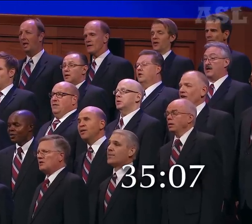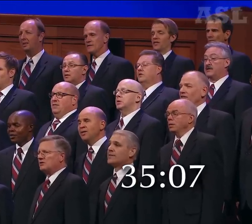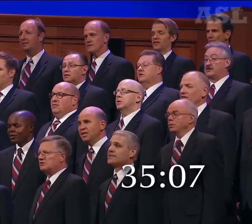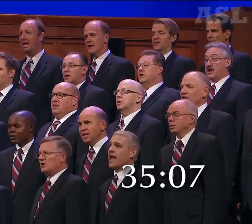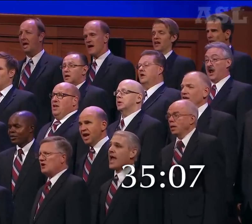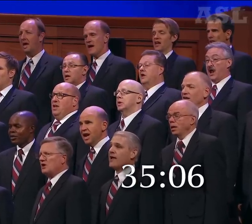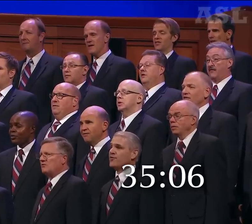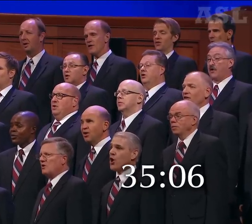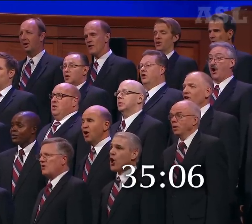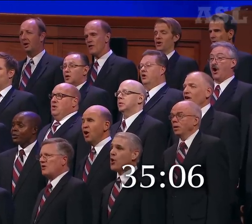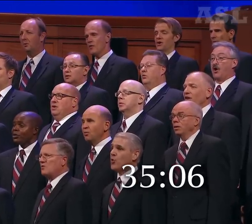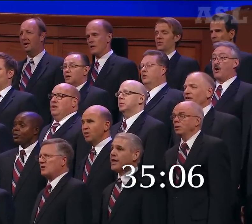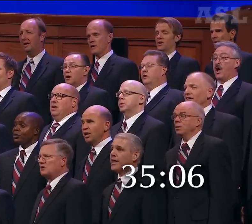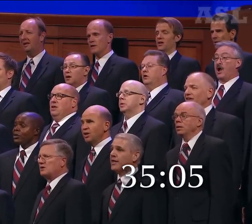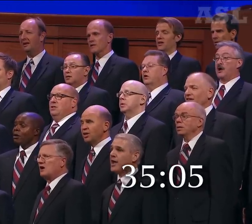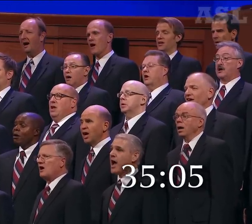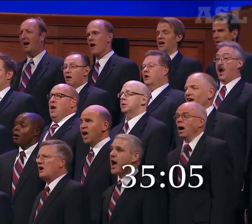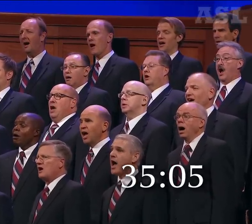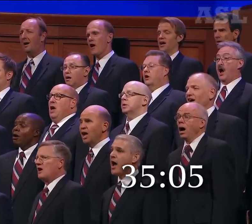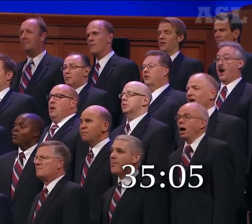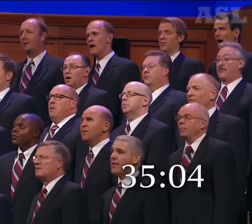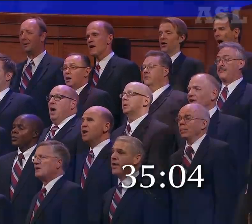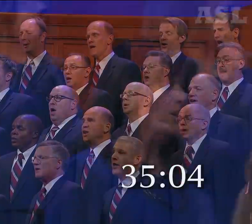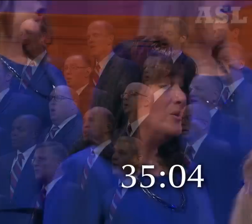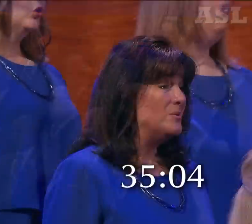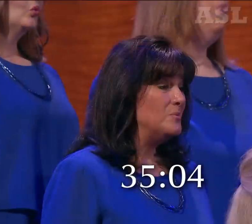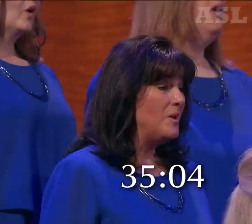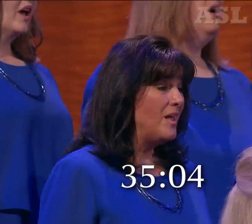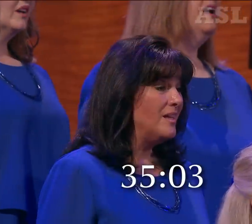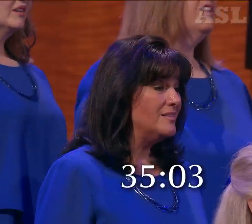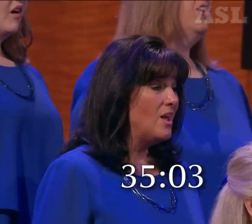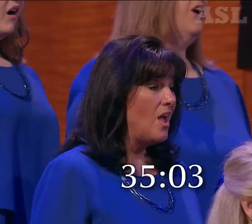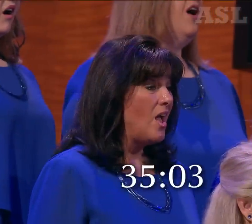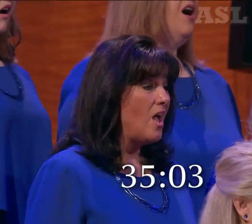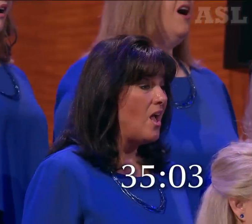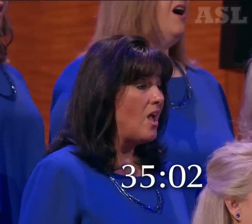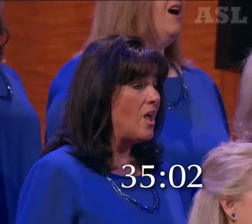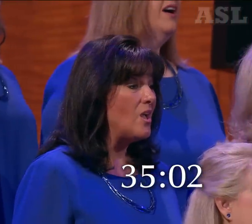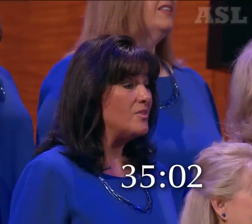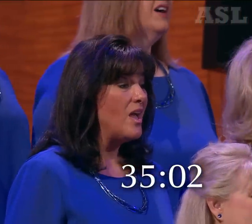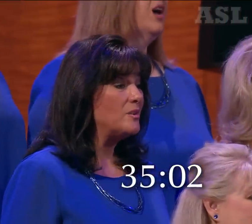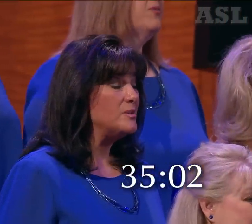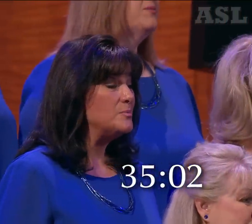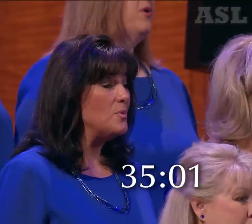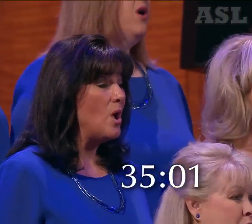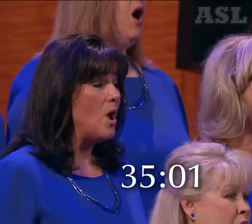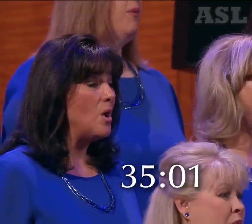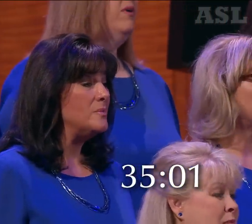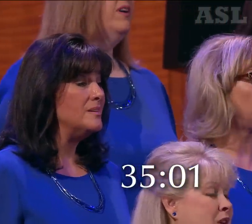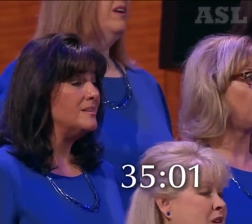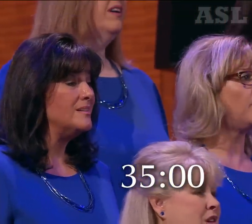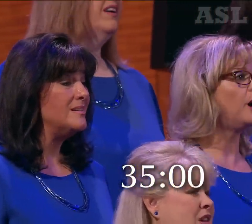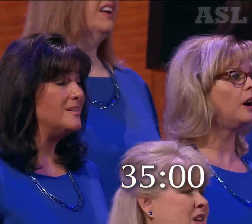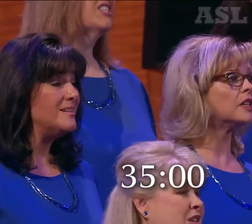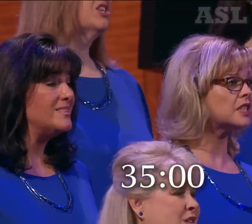THIS IS THE ENGLISH CLOSED CAPTION CHANNEL OF THE CHURCH OF JESUS CHRIST OF LATTER-DAY SAINTS.